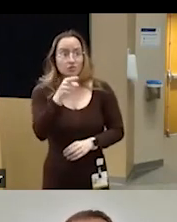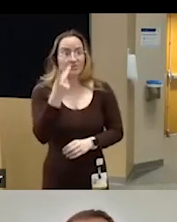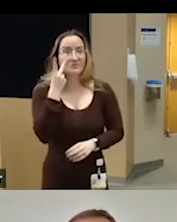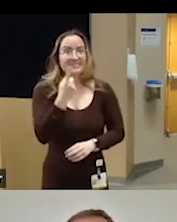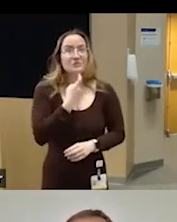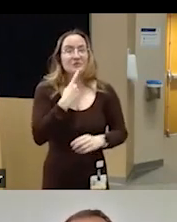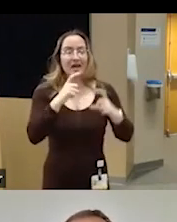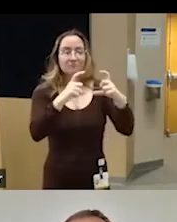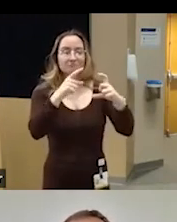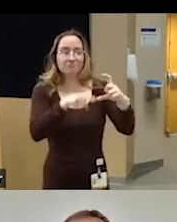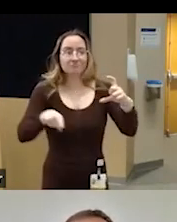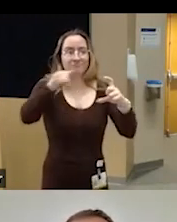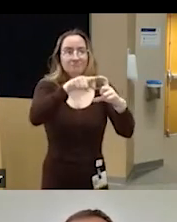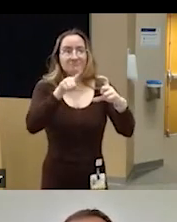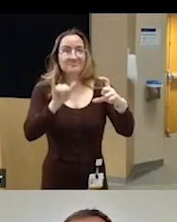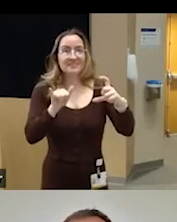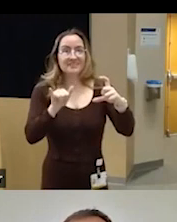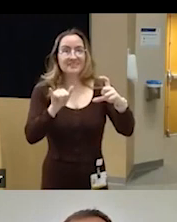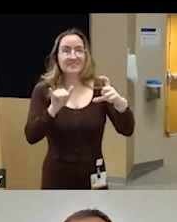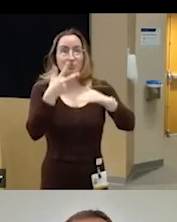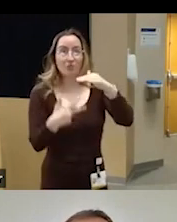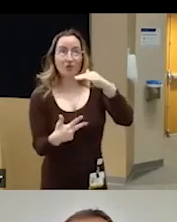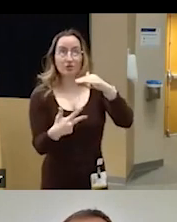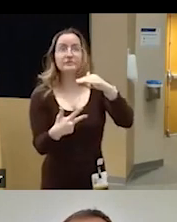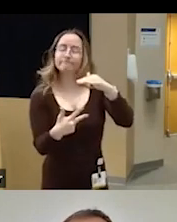Two-thirds have been declared by the age of 24.